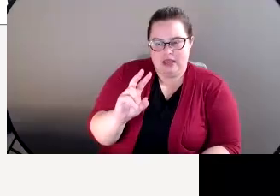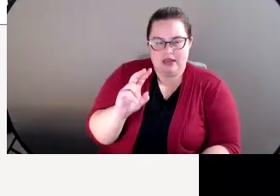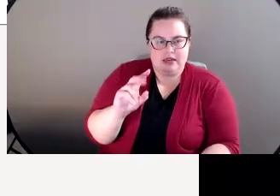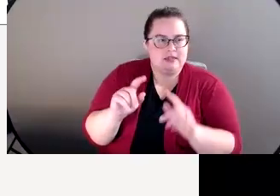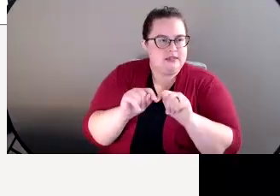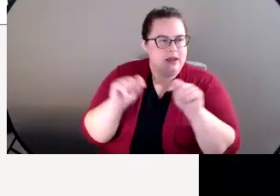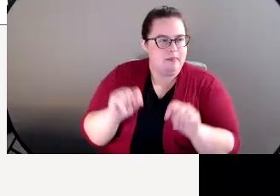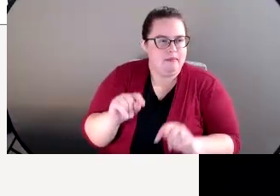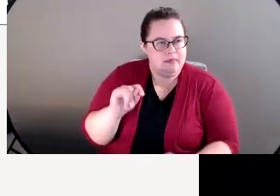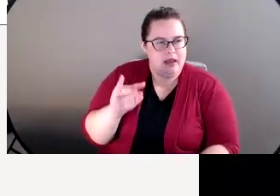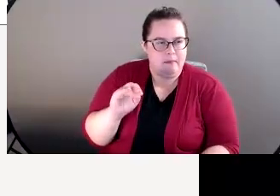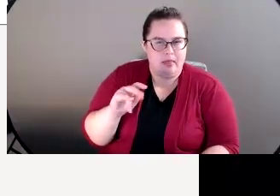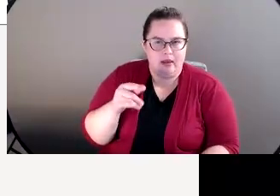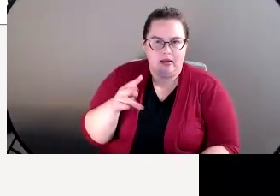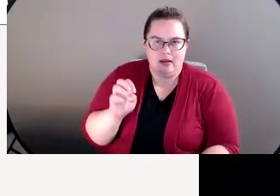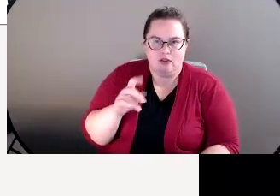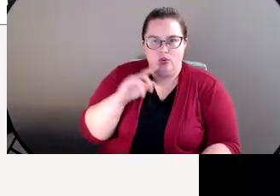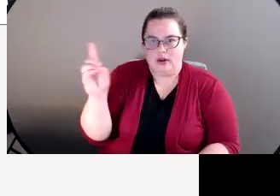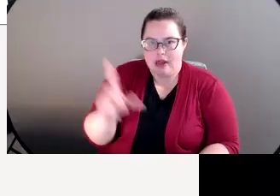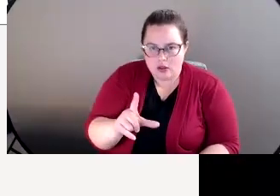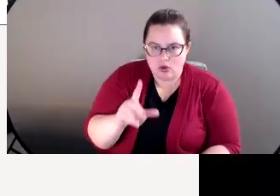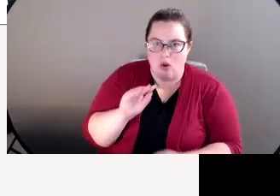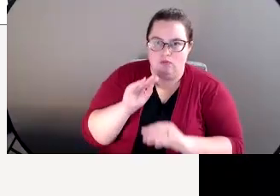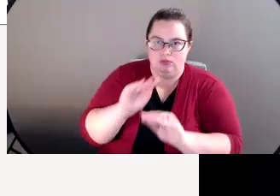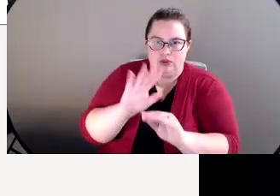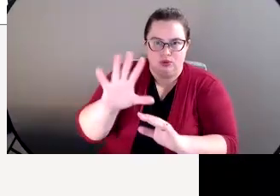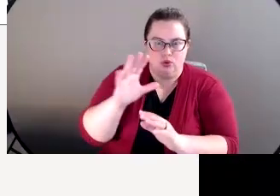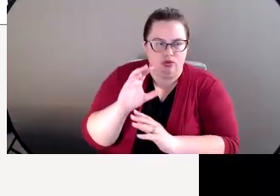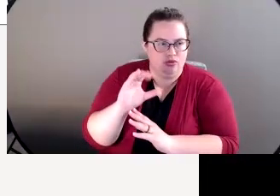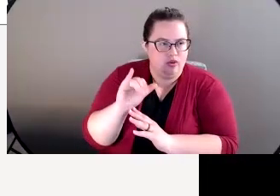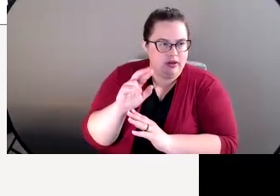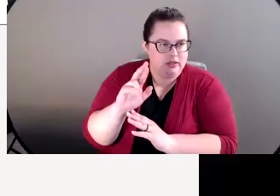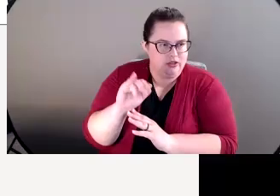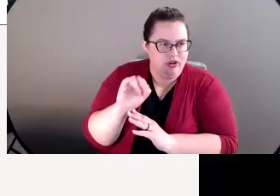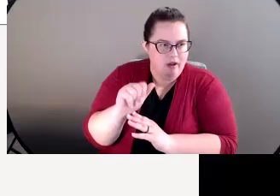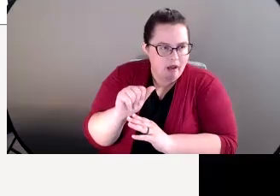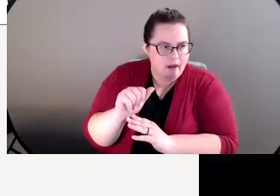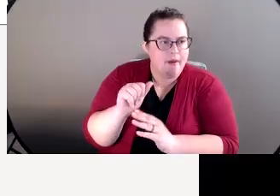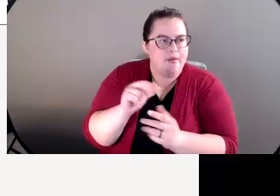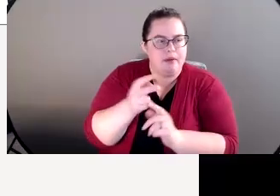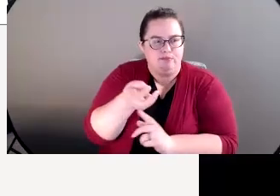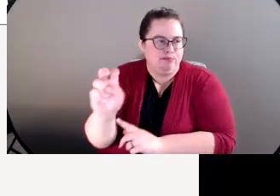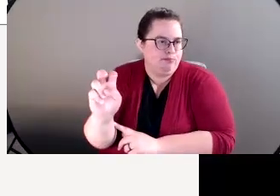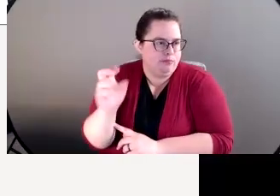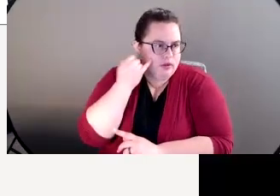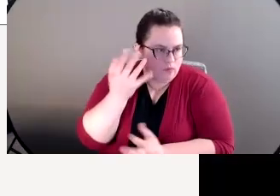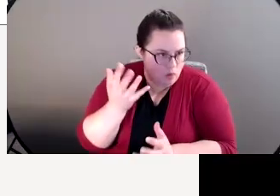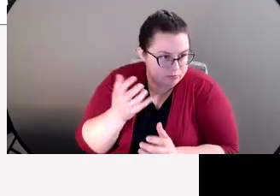put in your criteria and everything and then just import it as well too. So again, if you prefer that method you're more